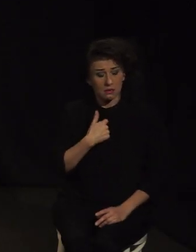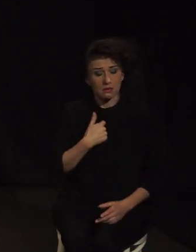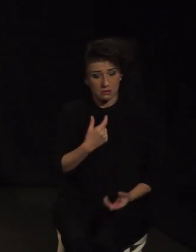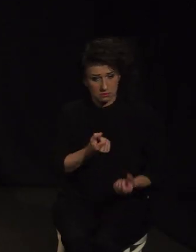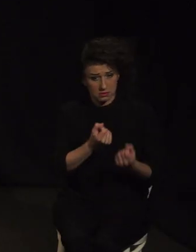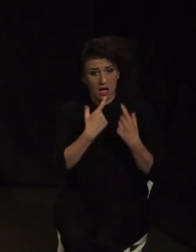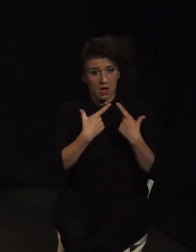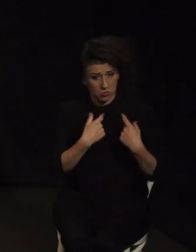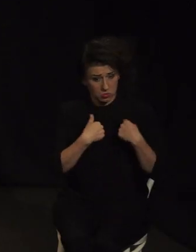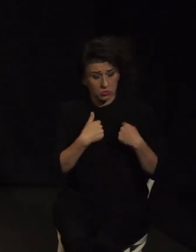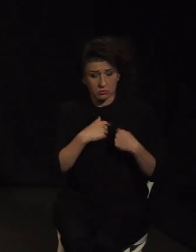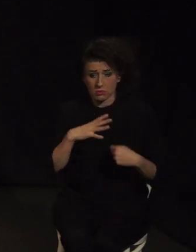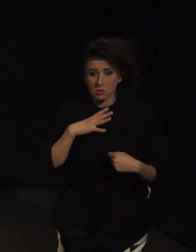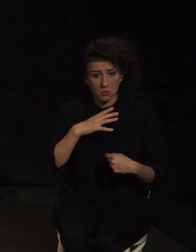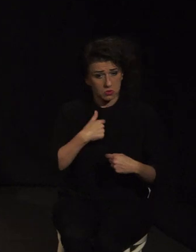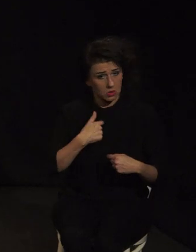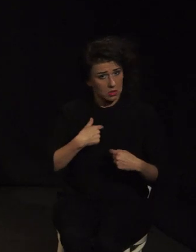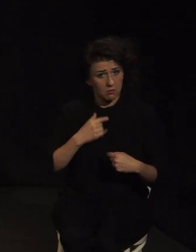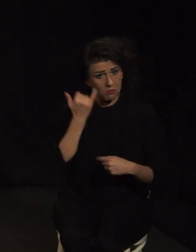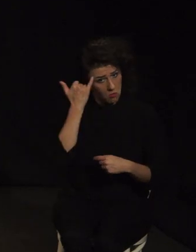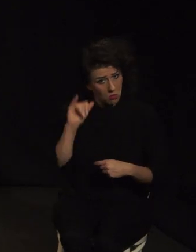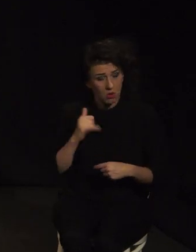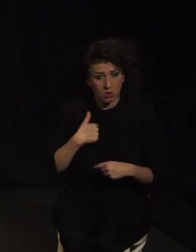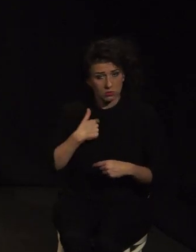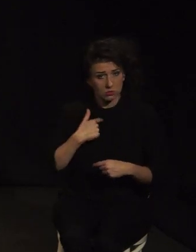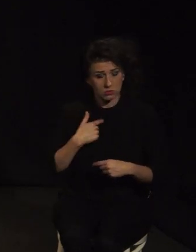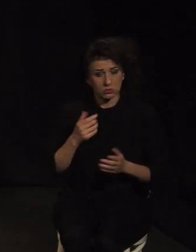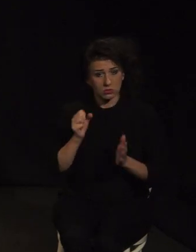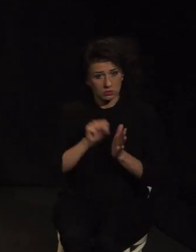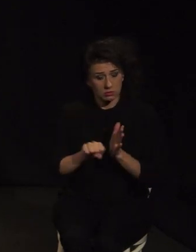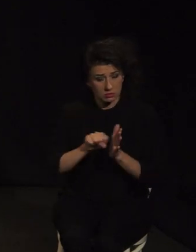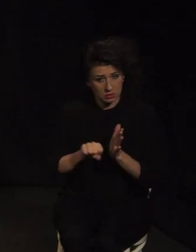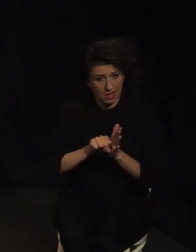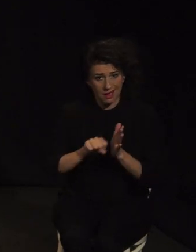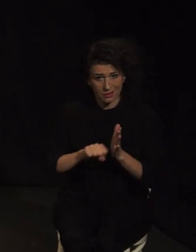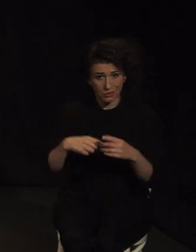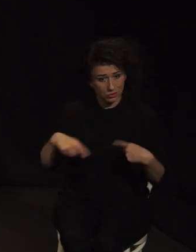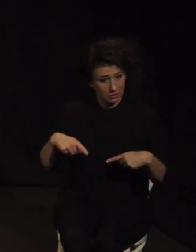The amazing thing about this slavish bondage